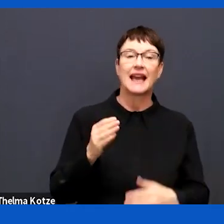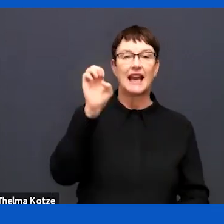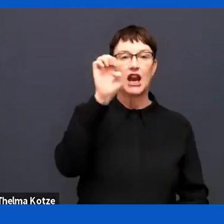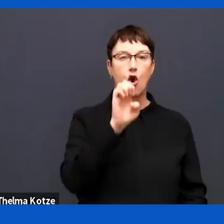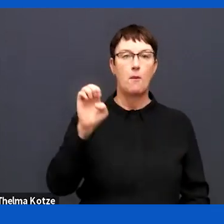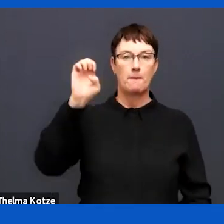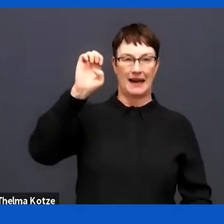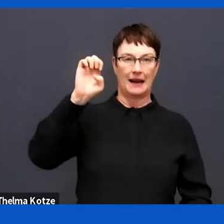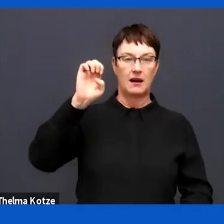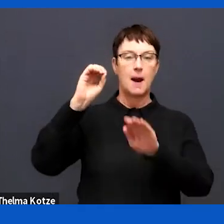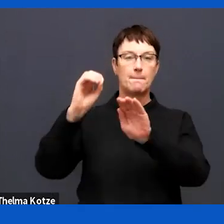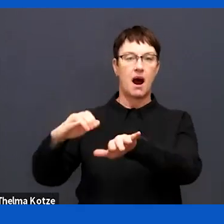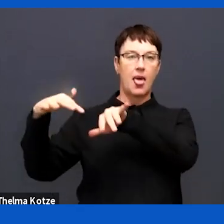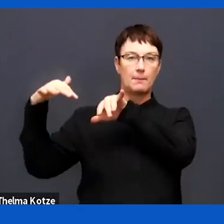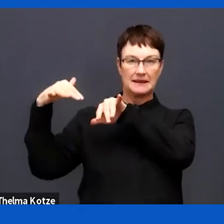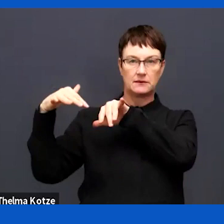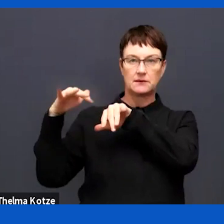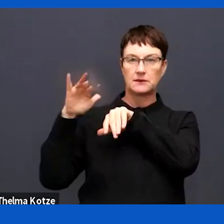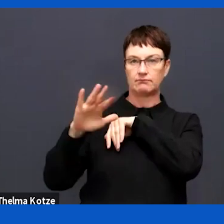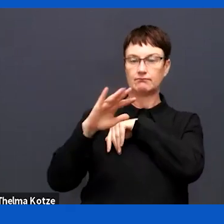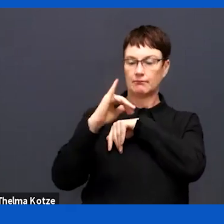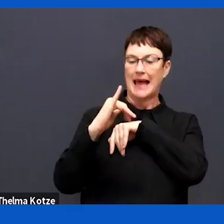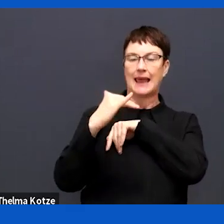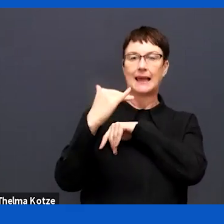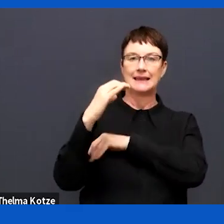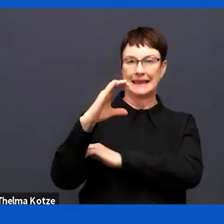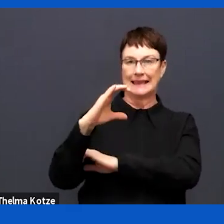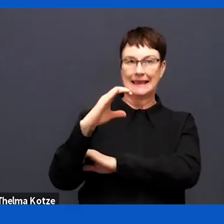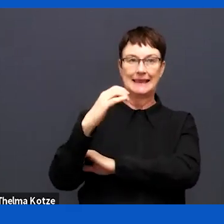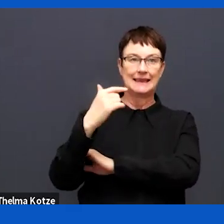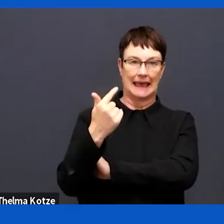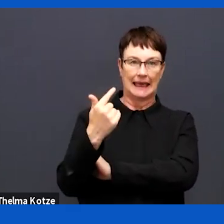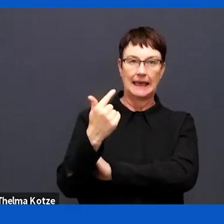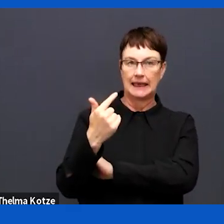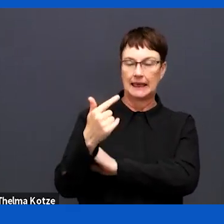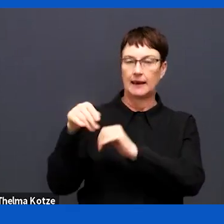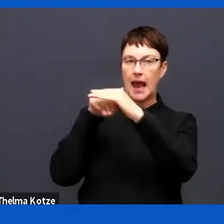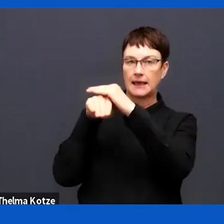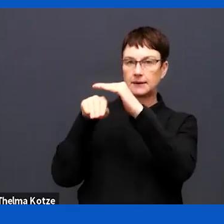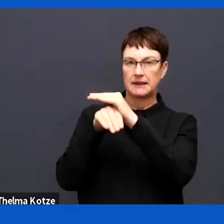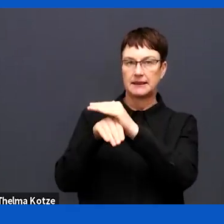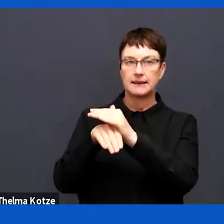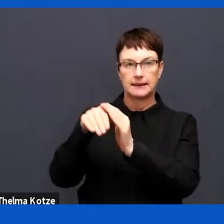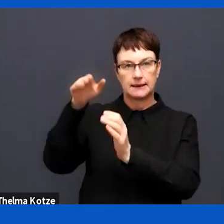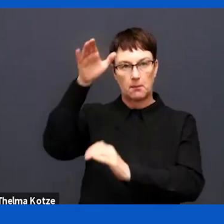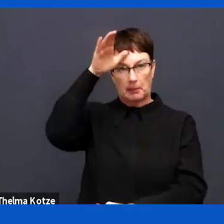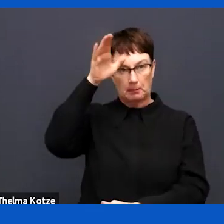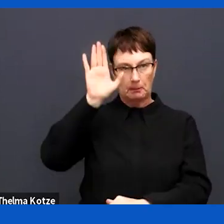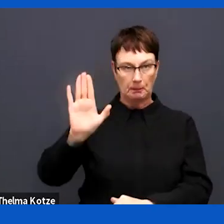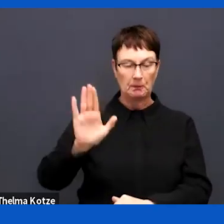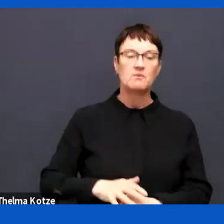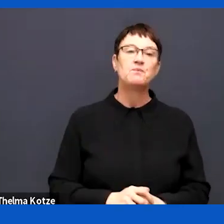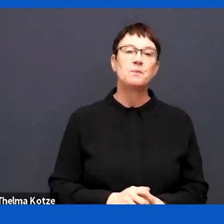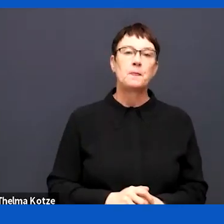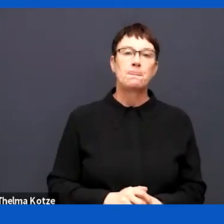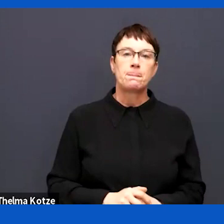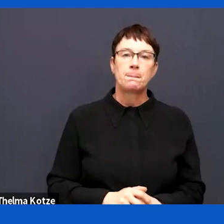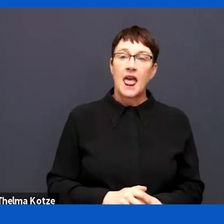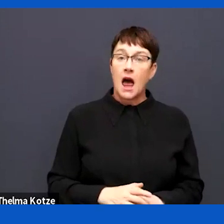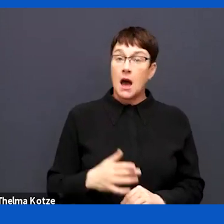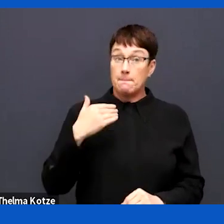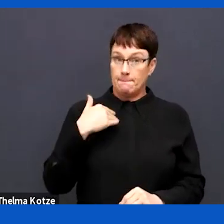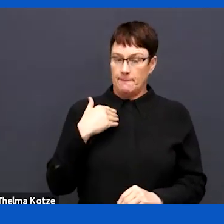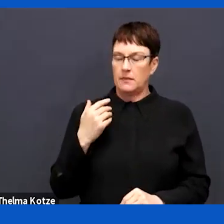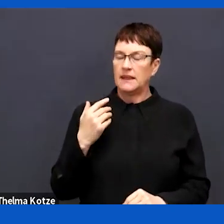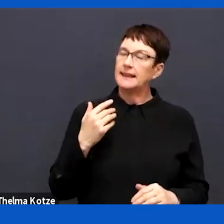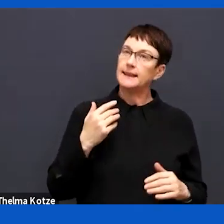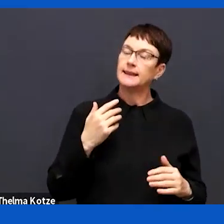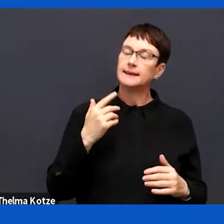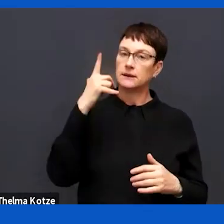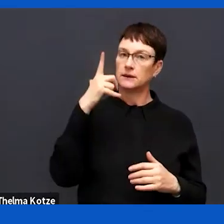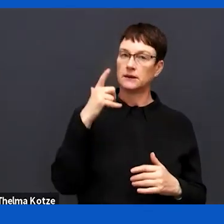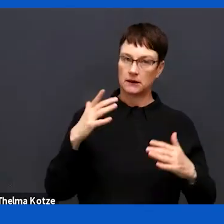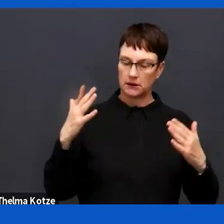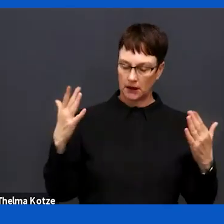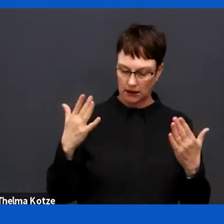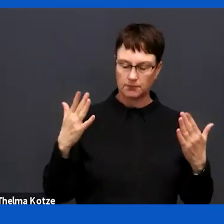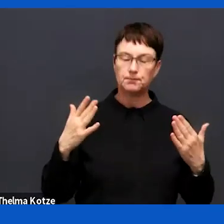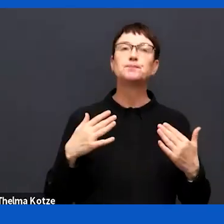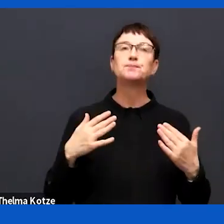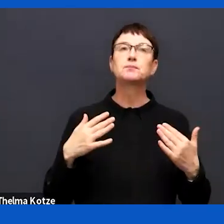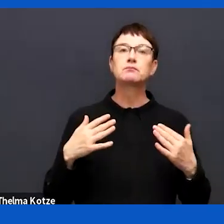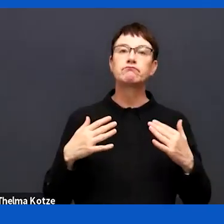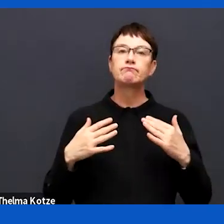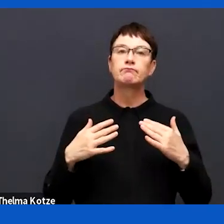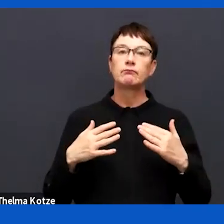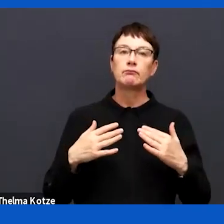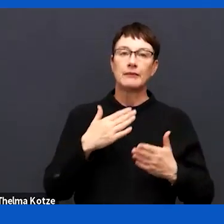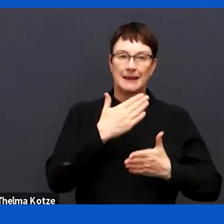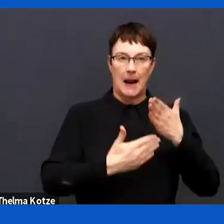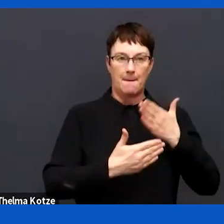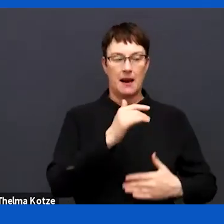user perspective as accessibility overlays do not help users. I can give you examples. For example,